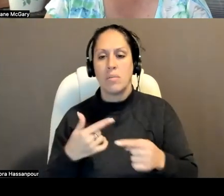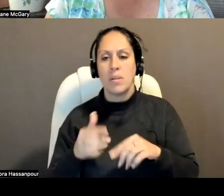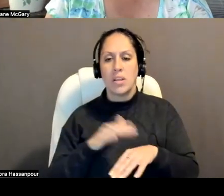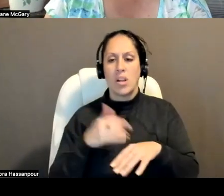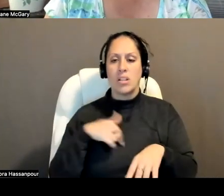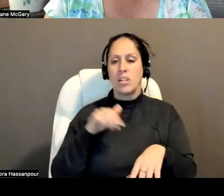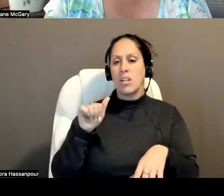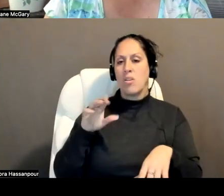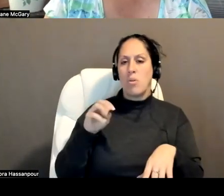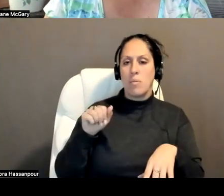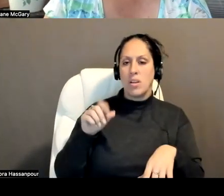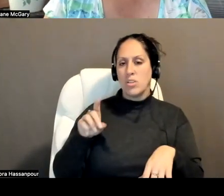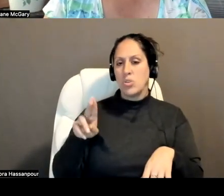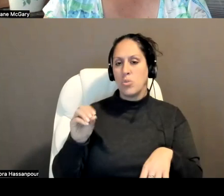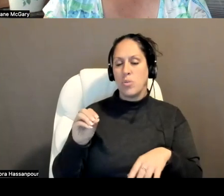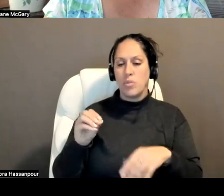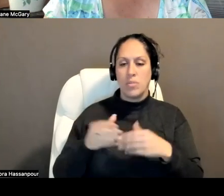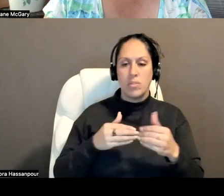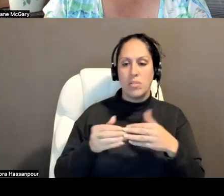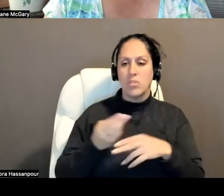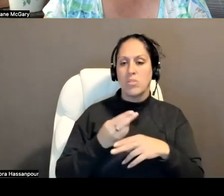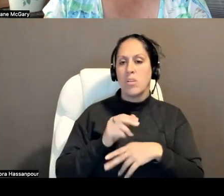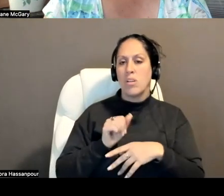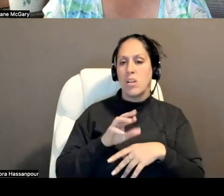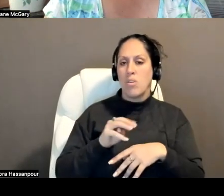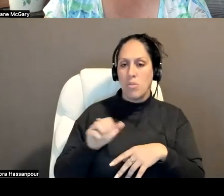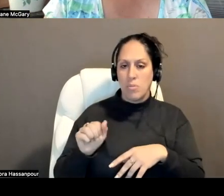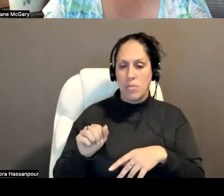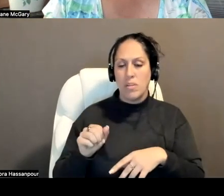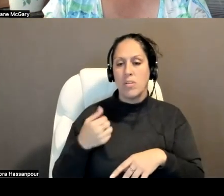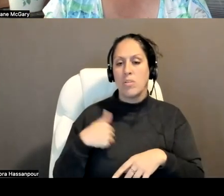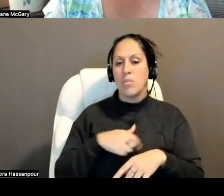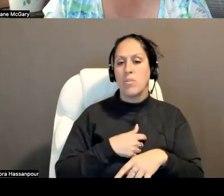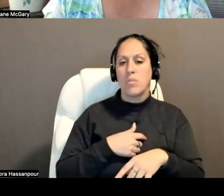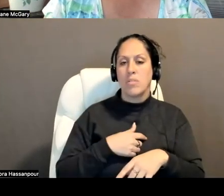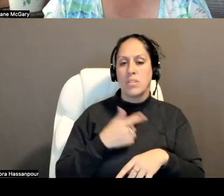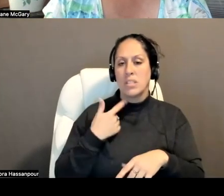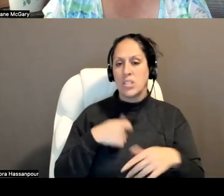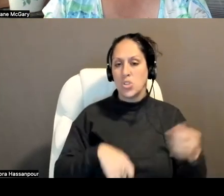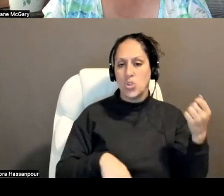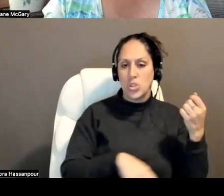Aroma Duo, is that even just using the word "Aroma" where, since cello and piano is